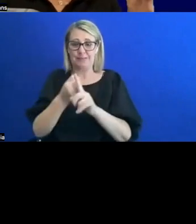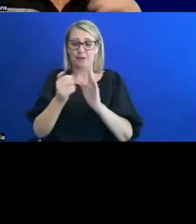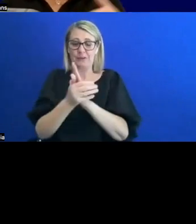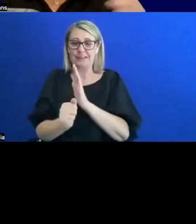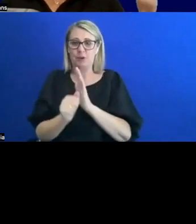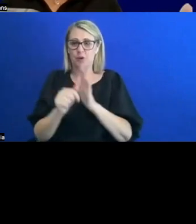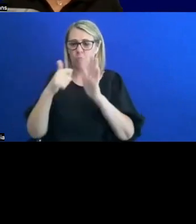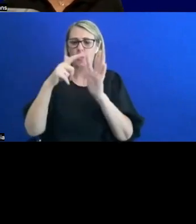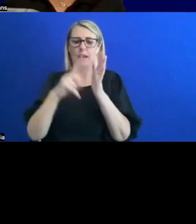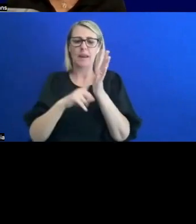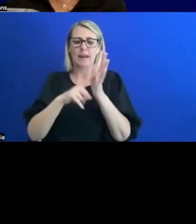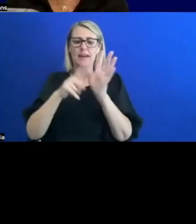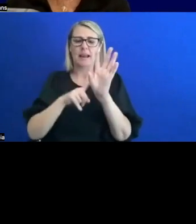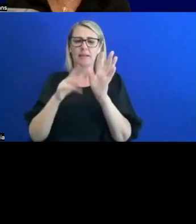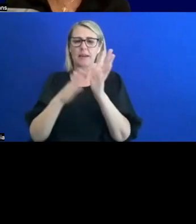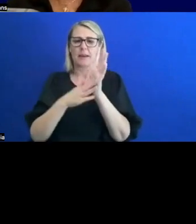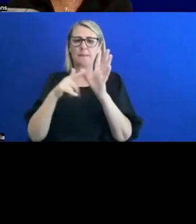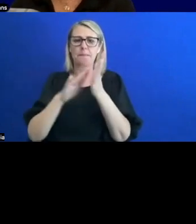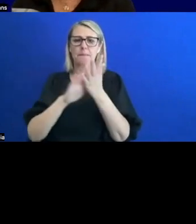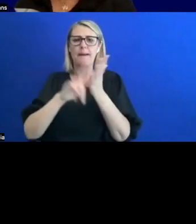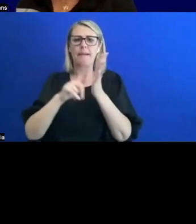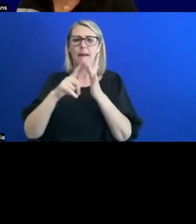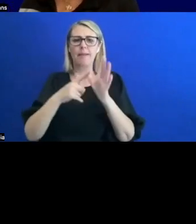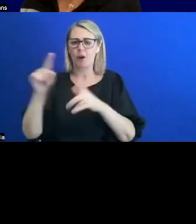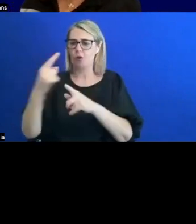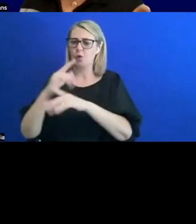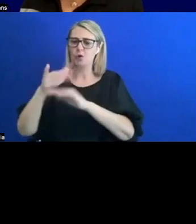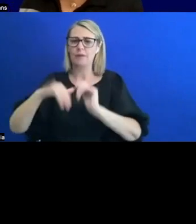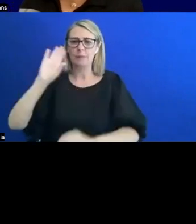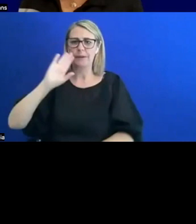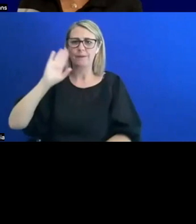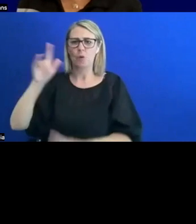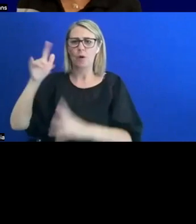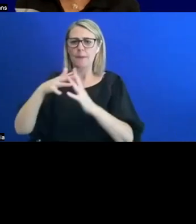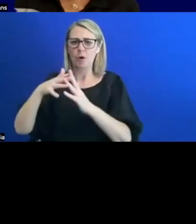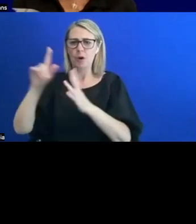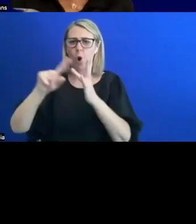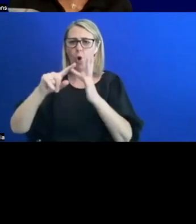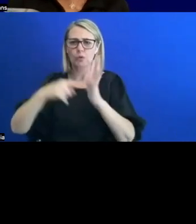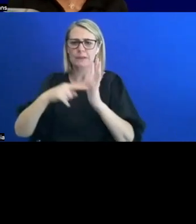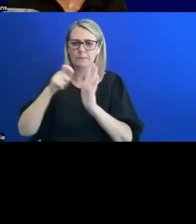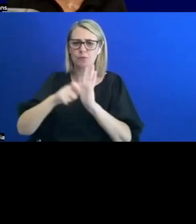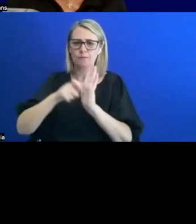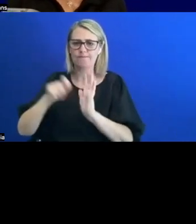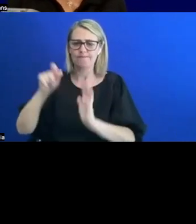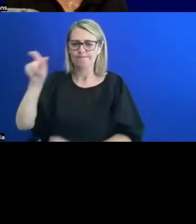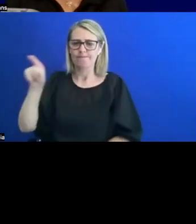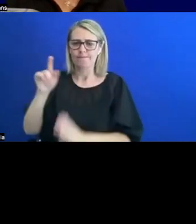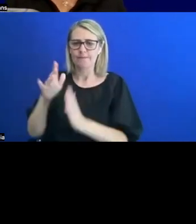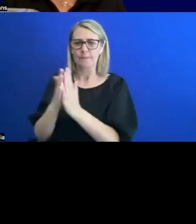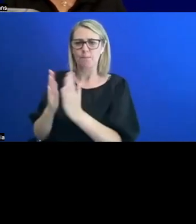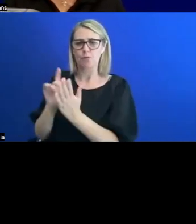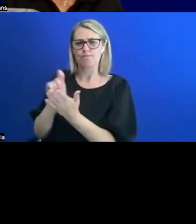was the OT I mentioned previously from the US wrote a book in 2017 and she talks about